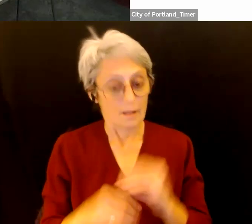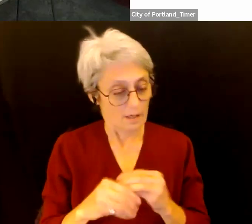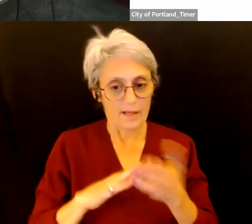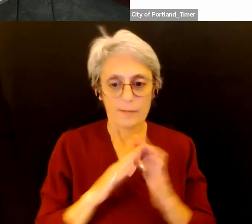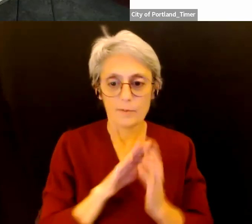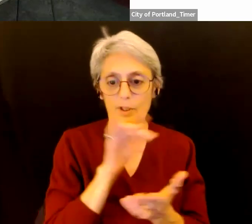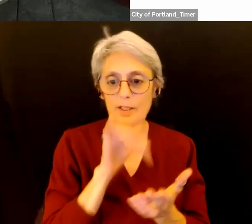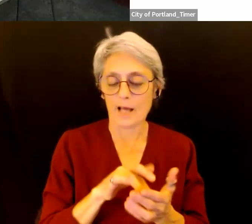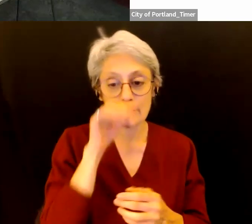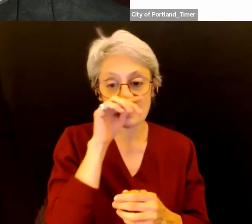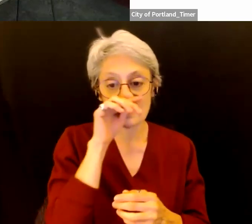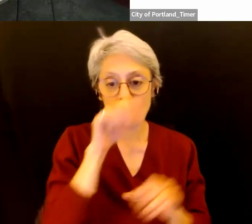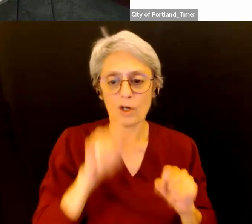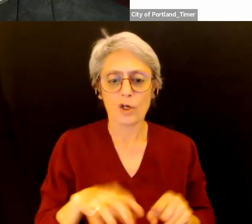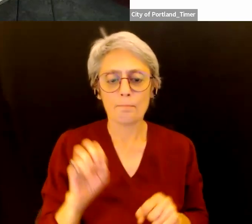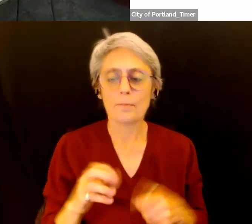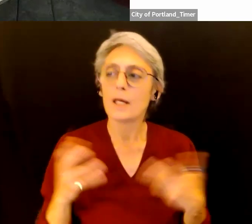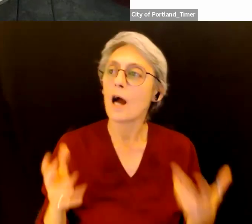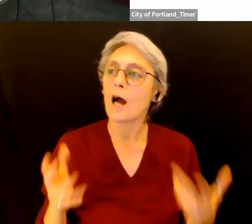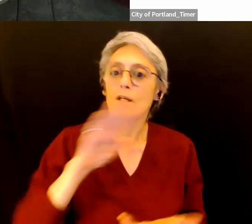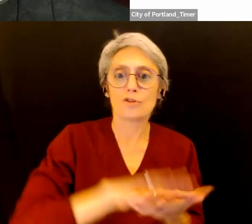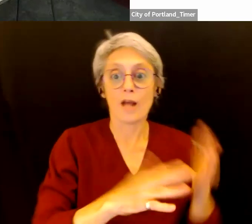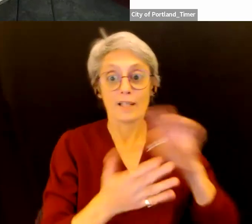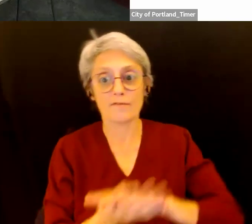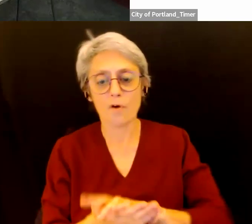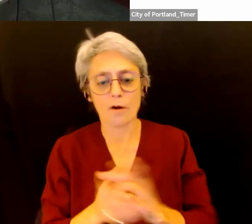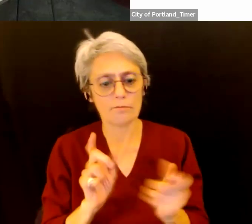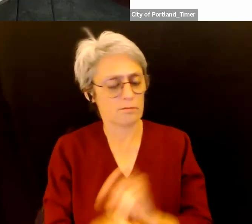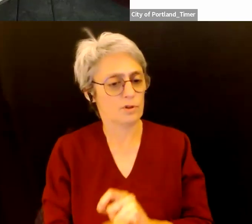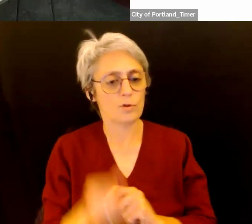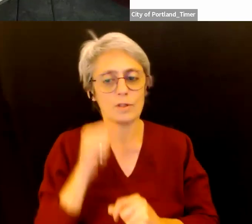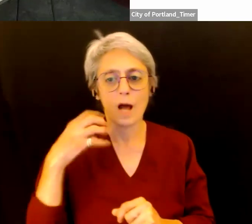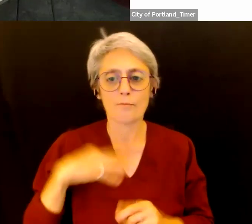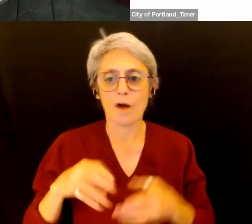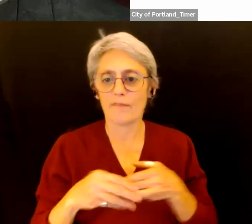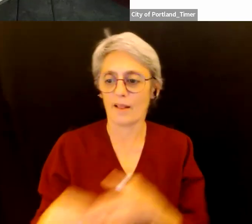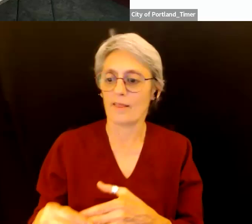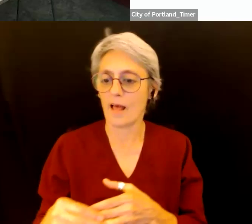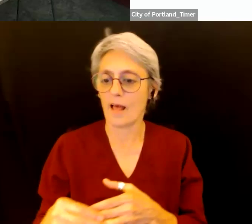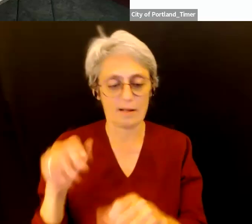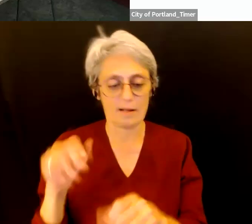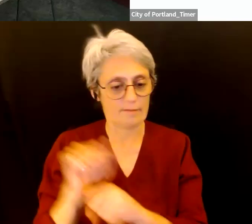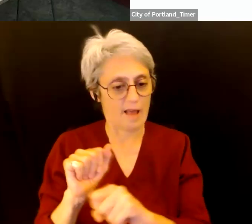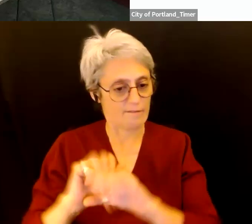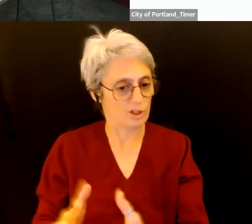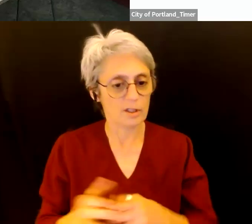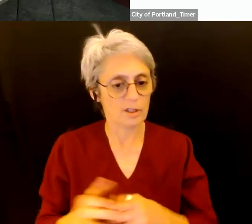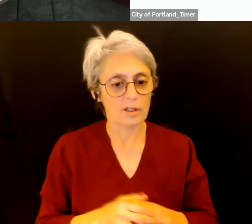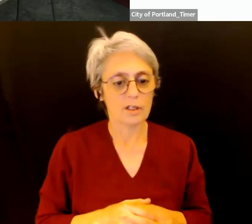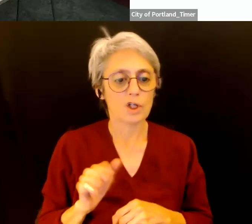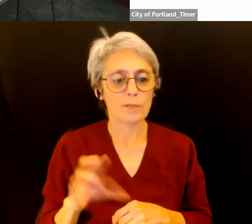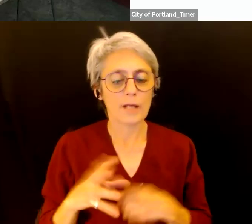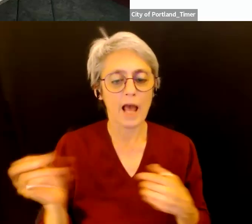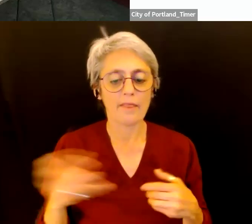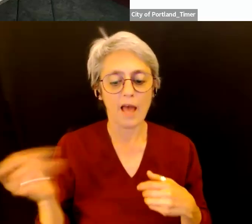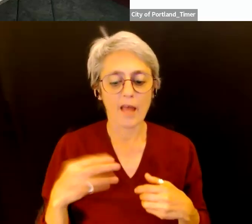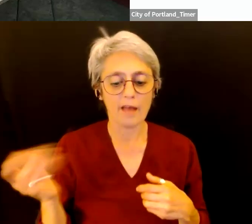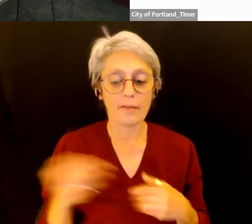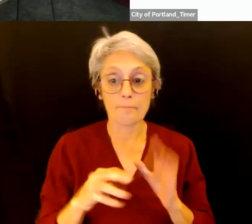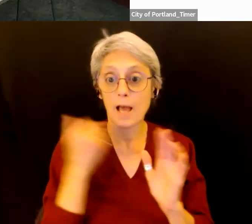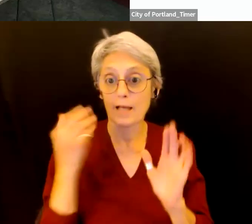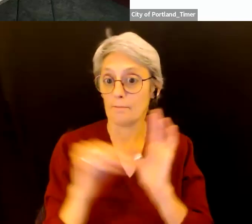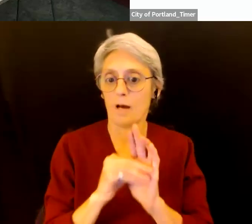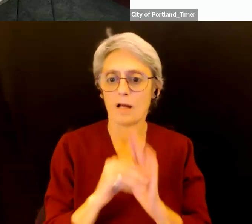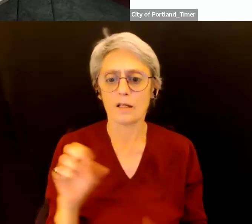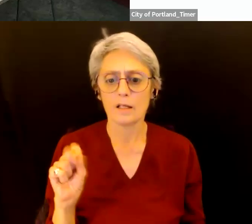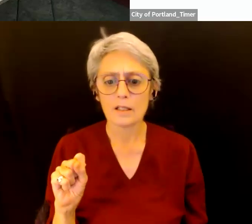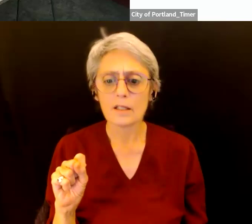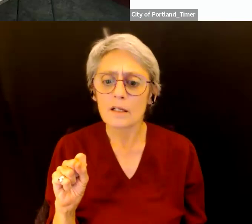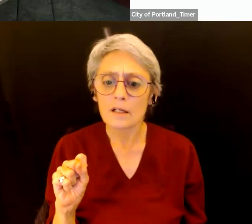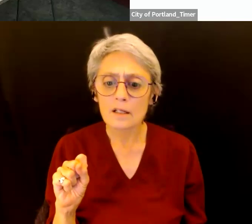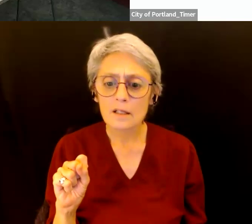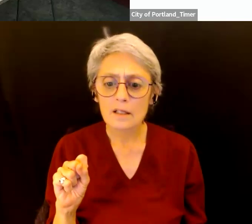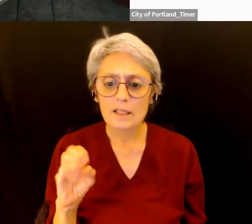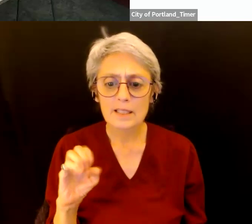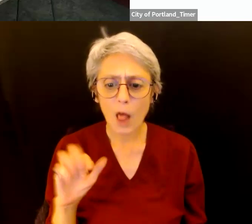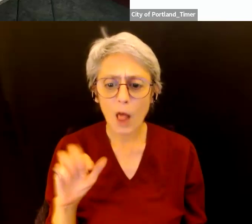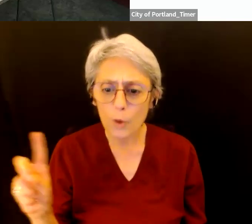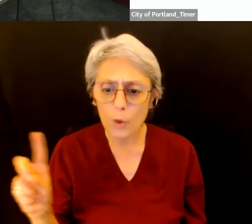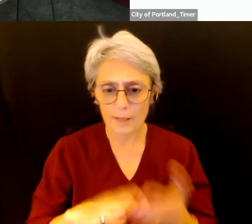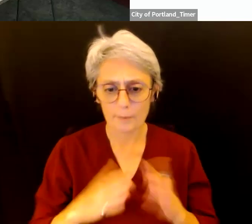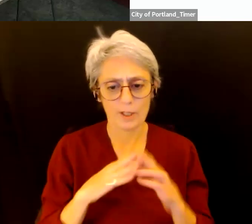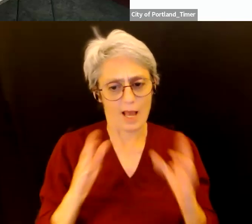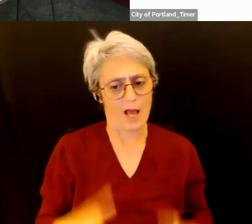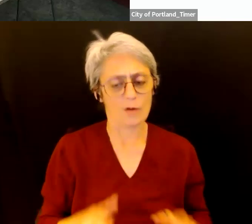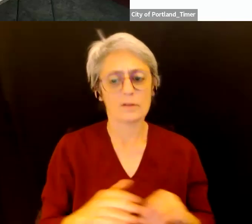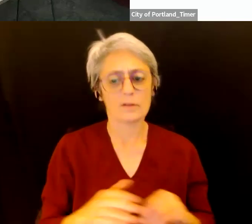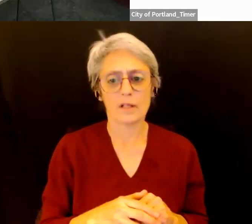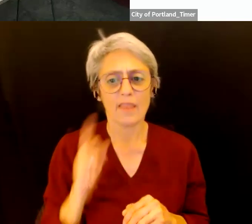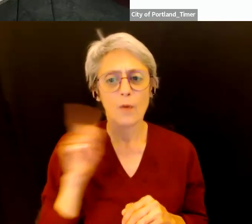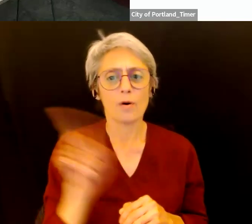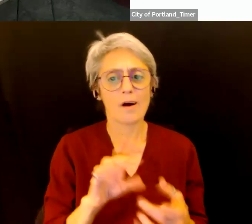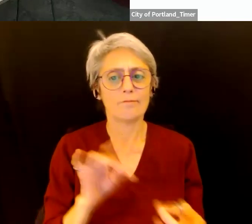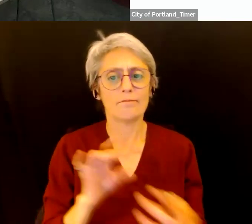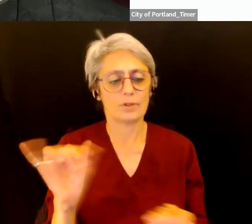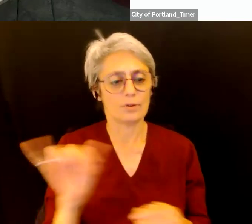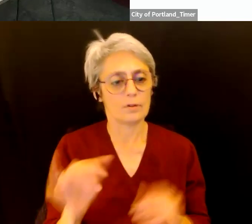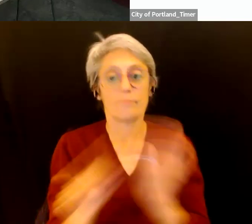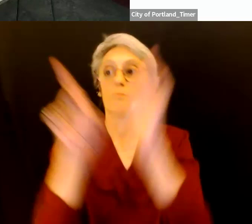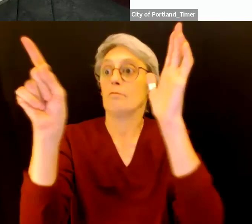Could be transformed into more of a nonprofit led effort that could be, and the best model I've seen is a Selwood Community House. I think you'll be hearing from them at some point too. I want to thank you all for your service. It's not easy.